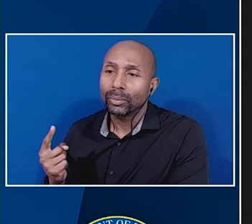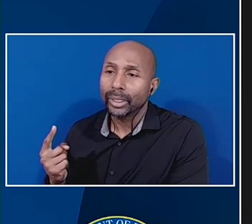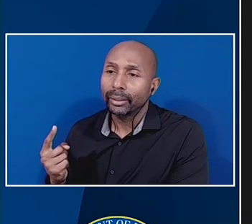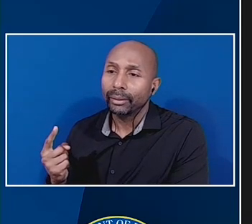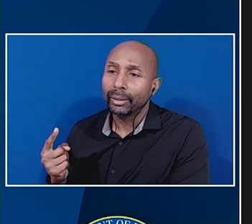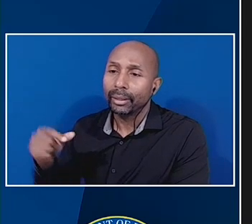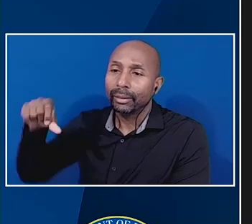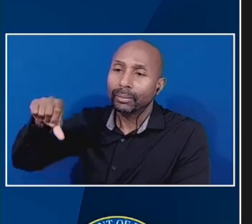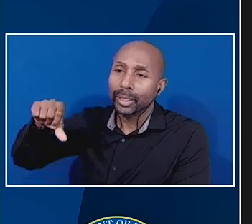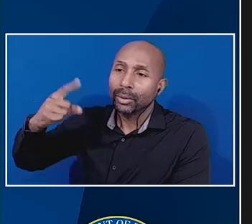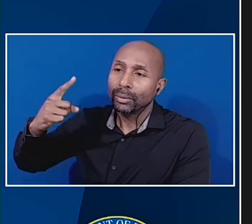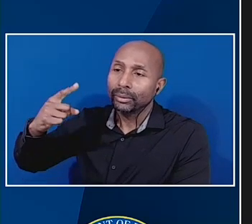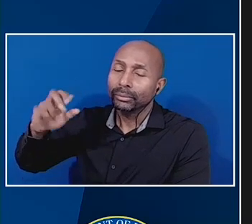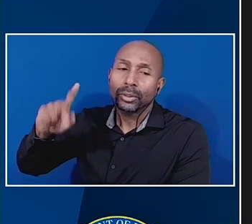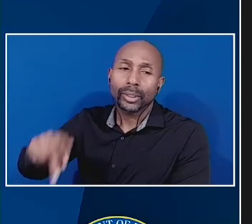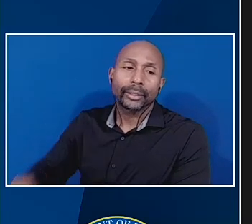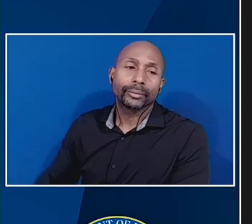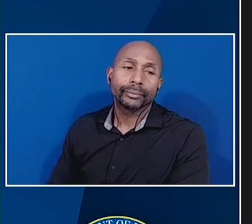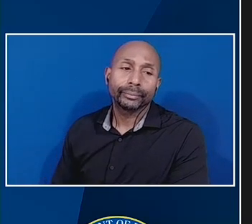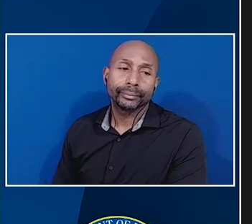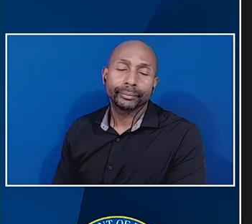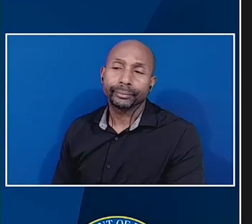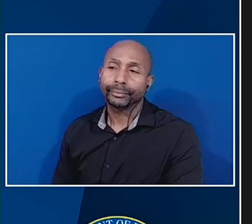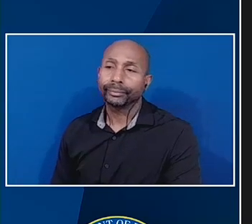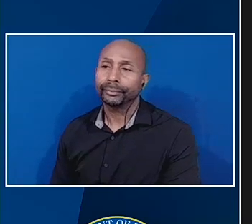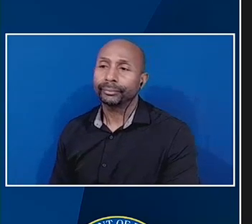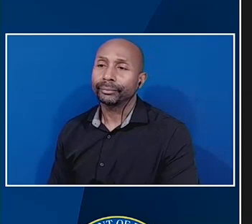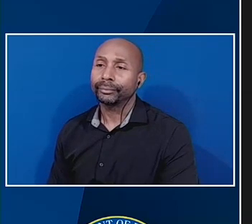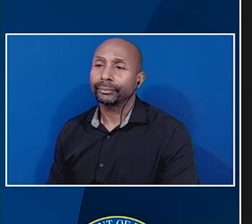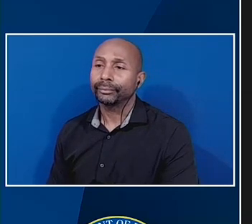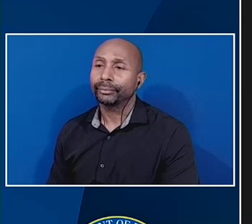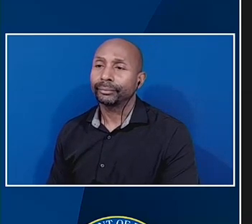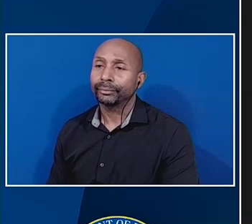Okay. Yep. It's the only one thumbs down, and that's Jason.